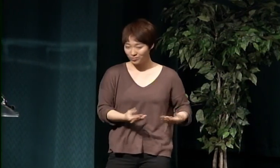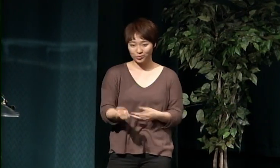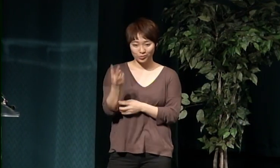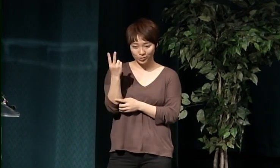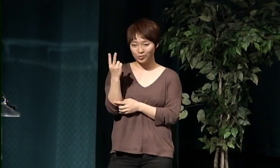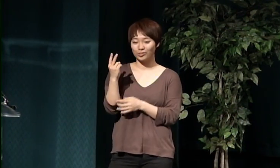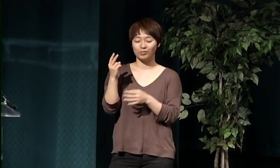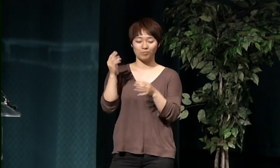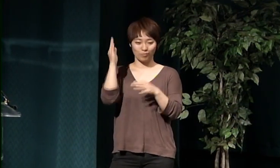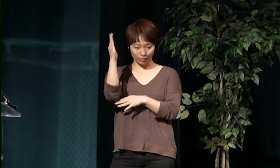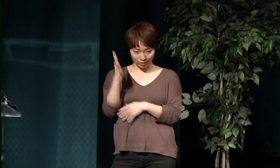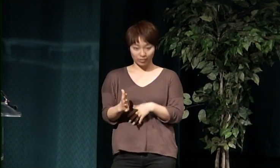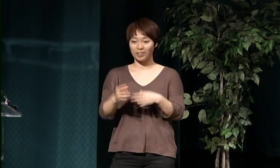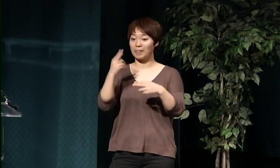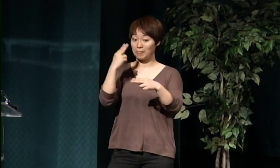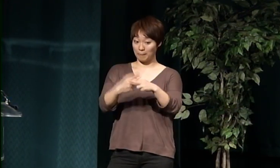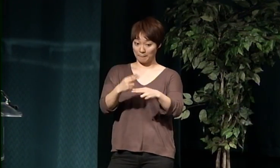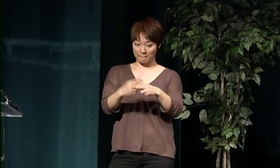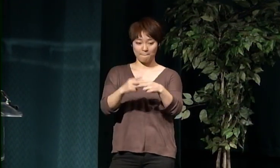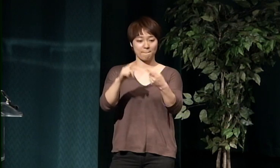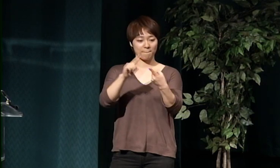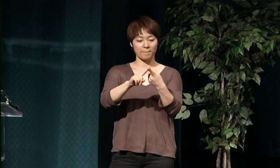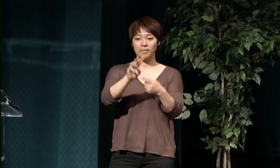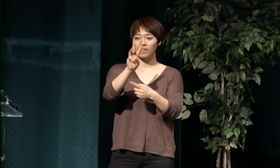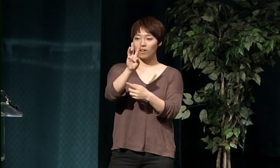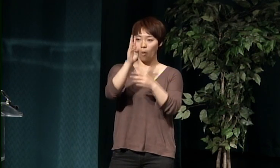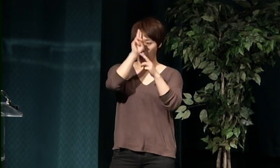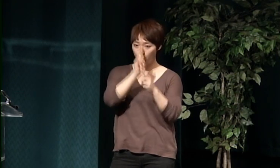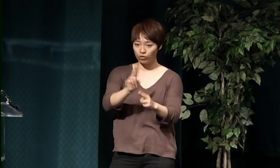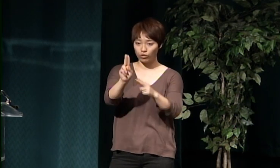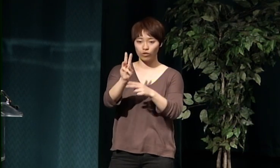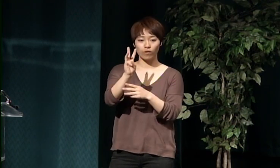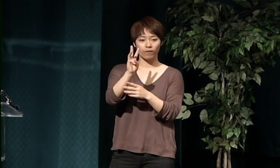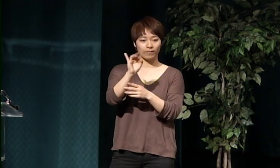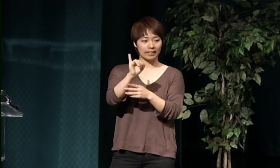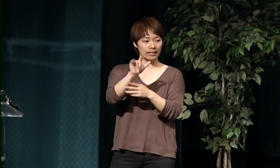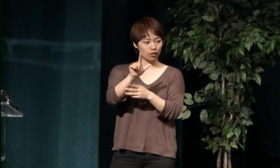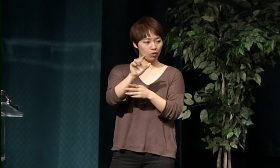The names of our two presenters are